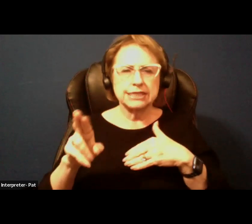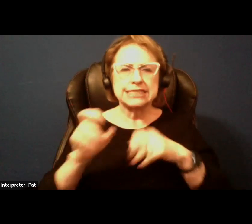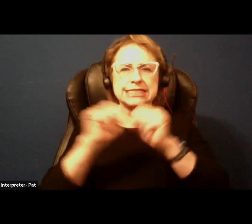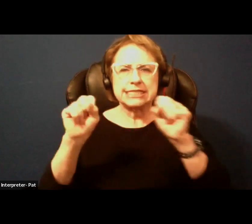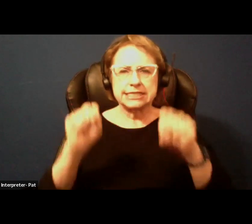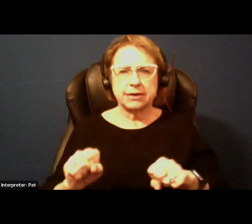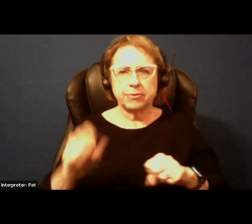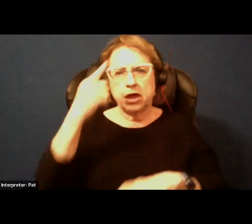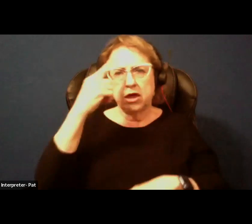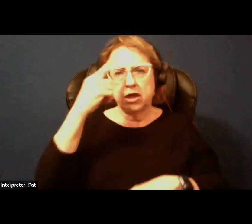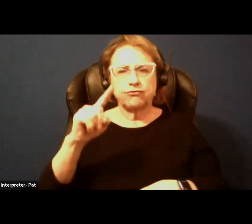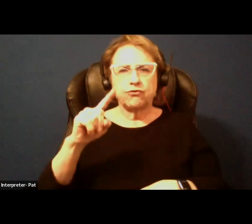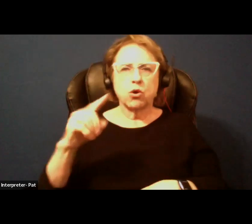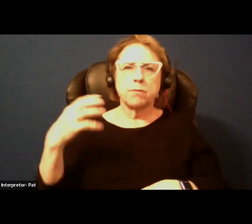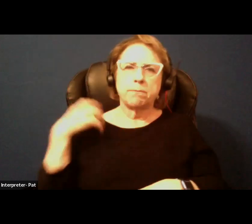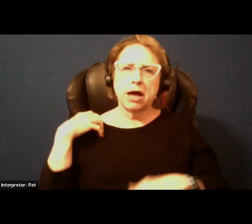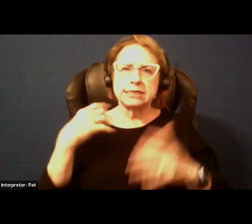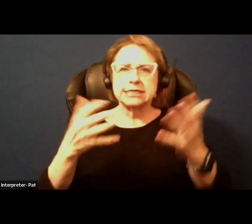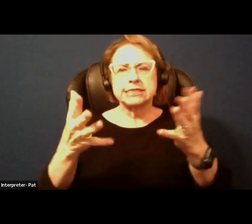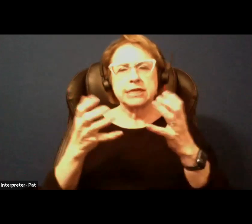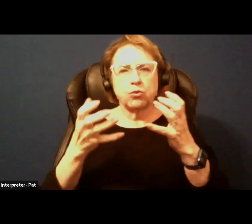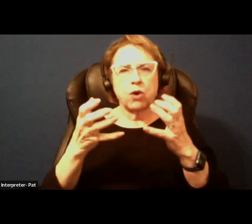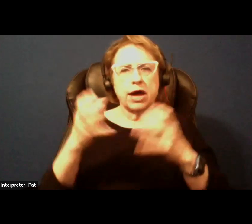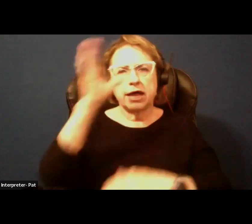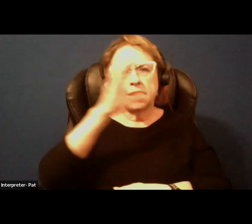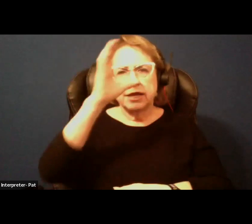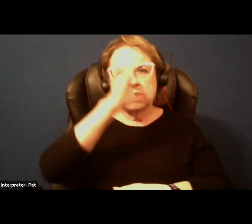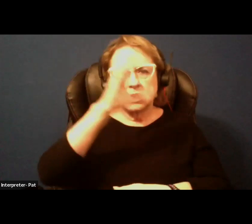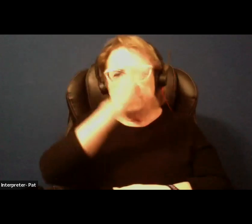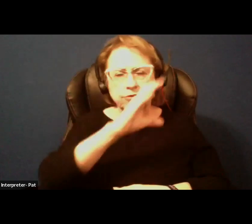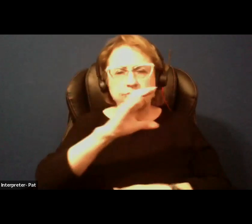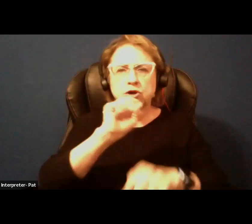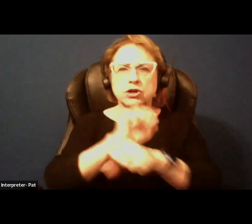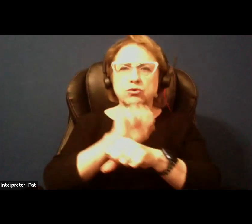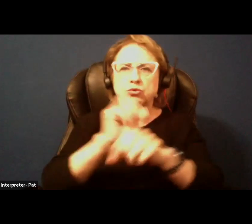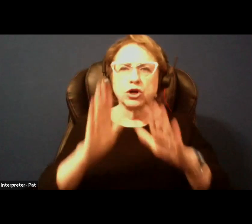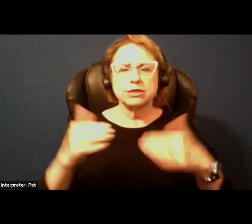are looking for workers that have skills. It's not a dispatch haul but it is a referral system.